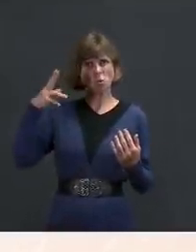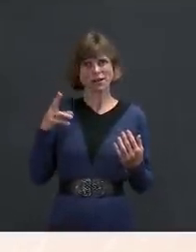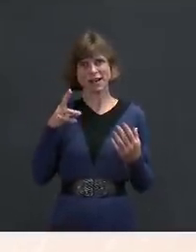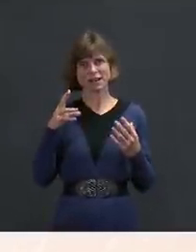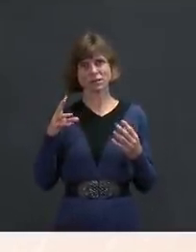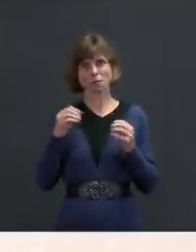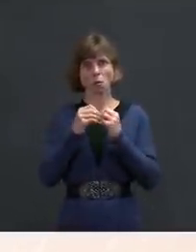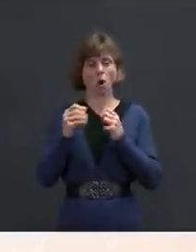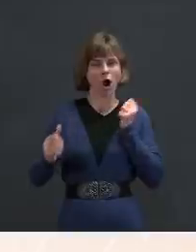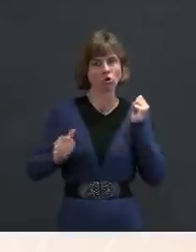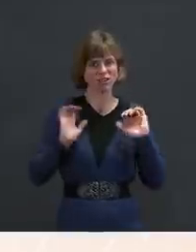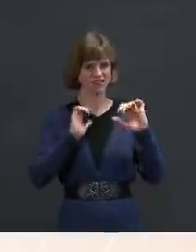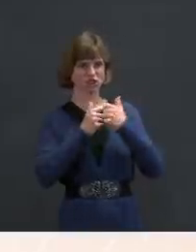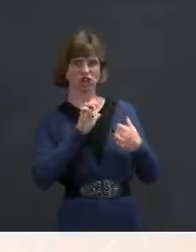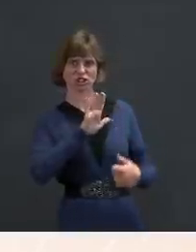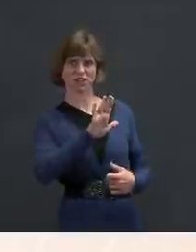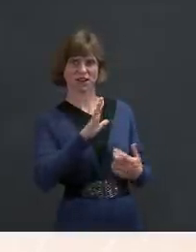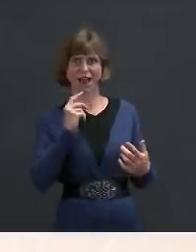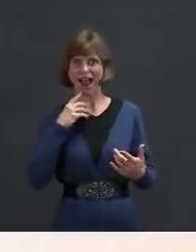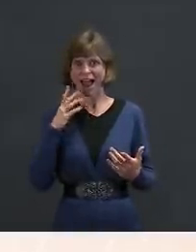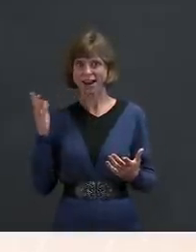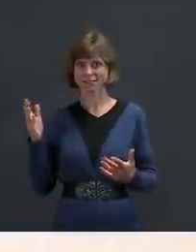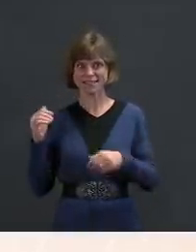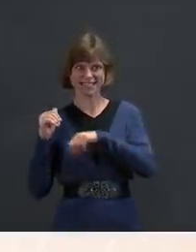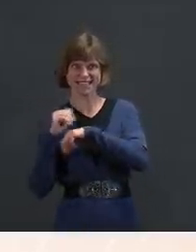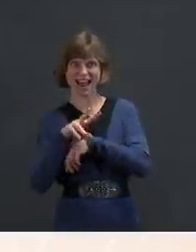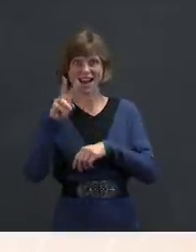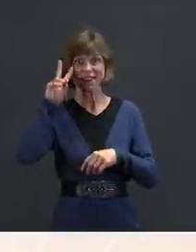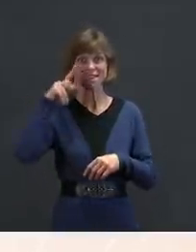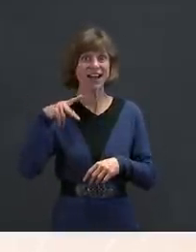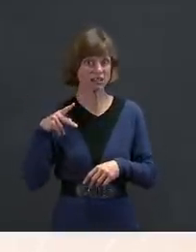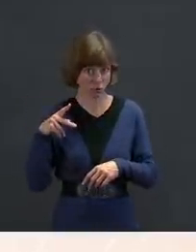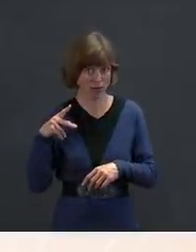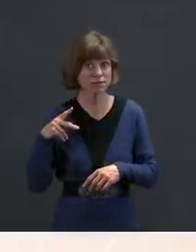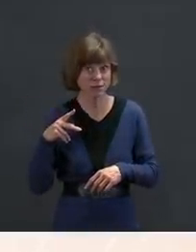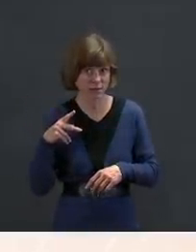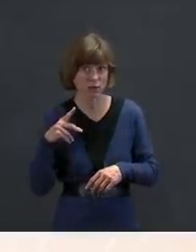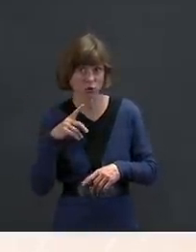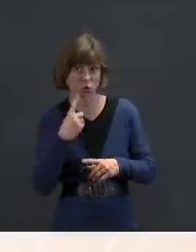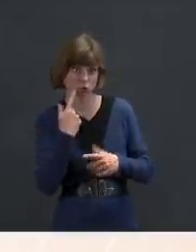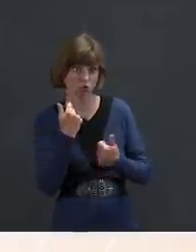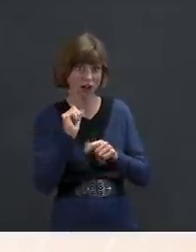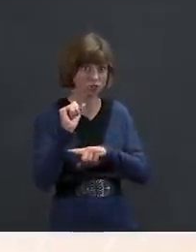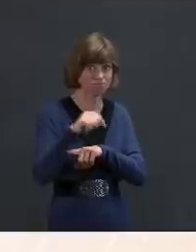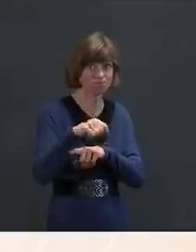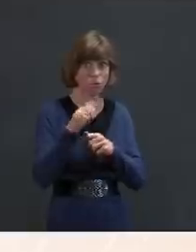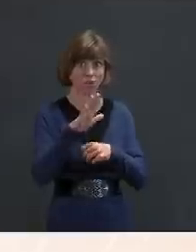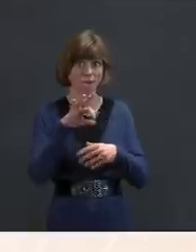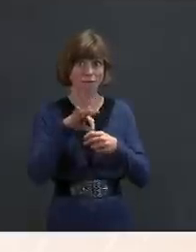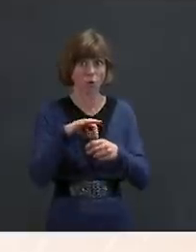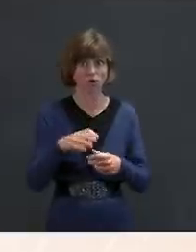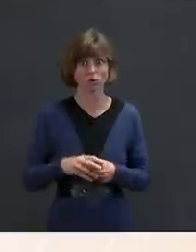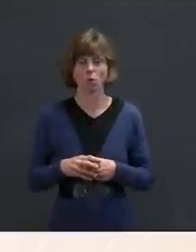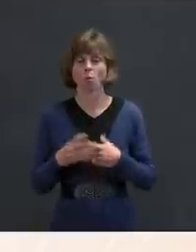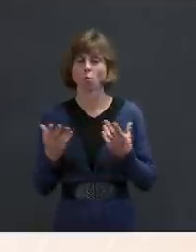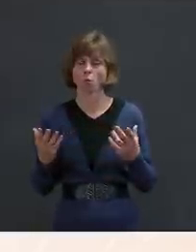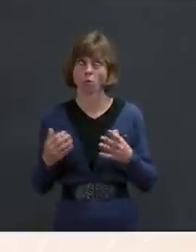that and sending the Vice President to try and, you know, potentially overrule that with a vote? Ms. Psaki: Well, the decision for --